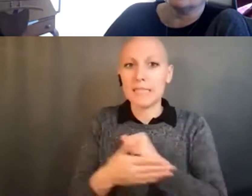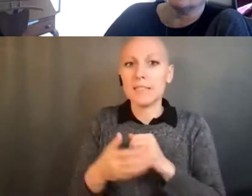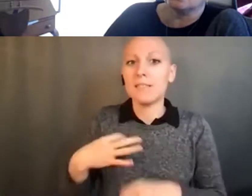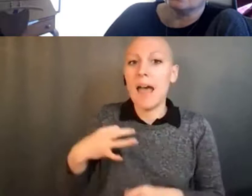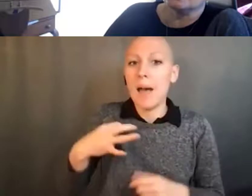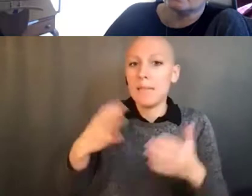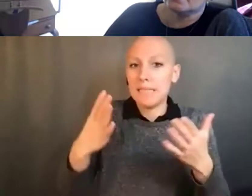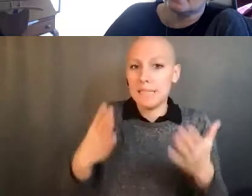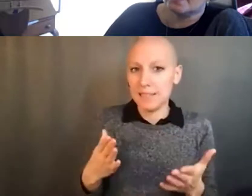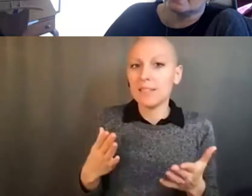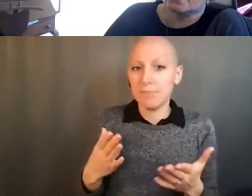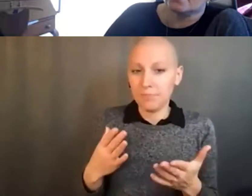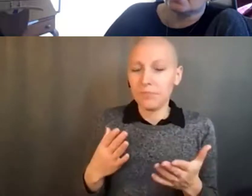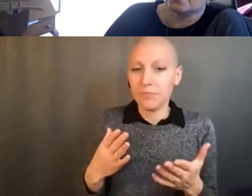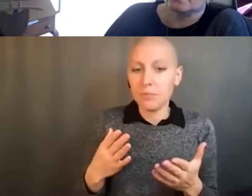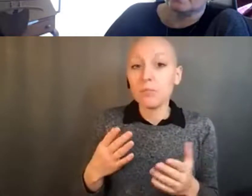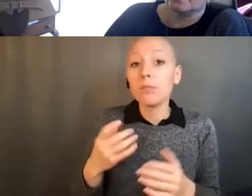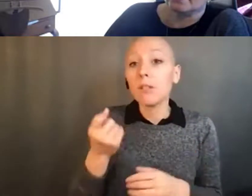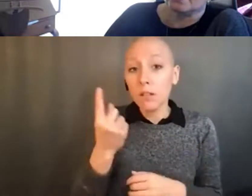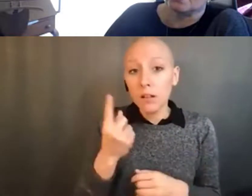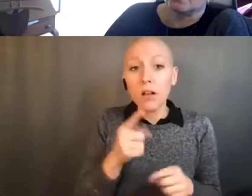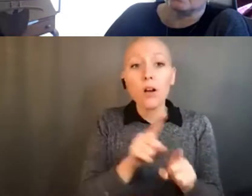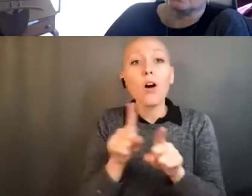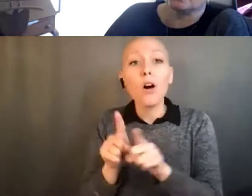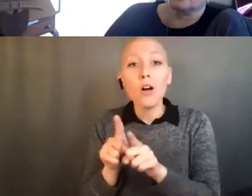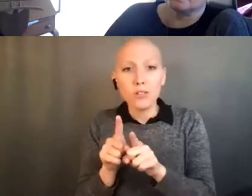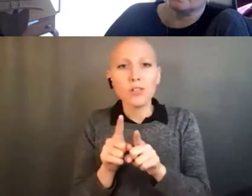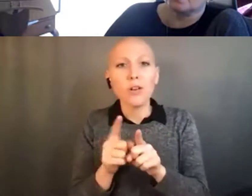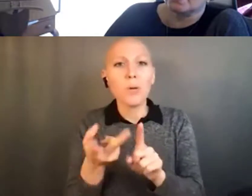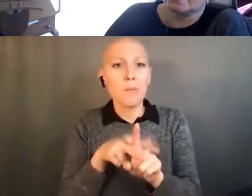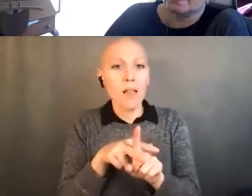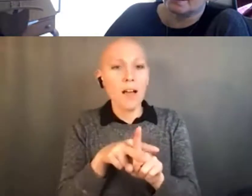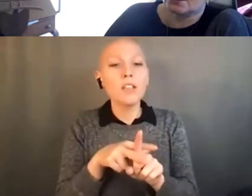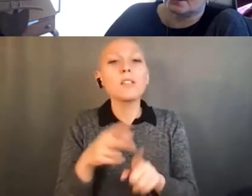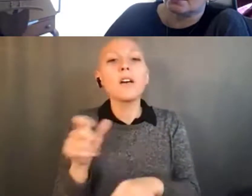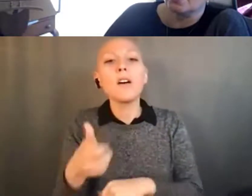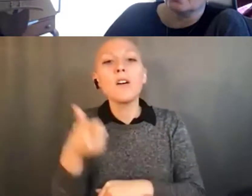but it also applies to foreign collaborators. So if you're a US organization